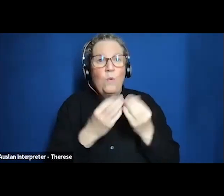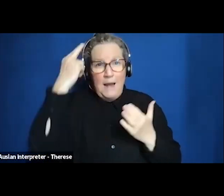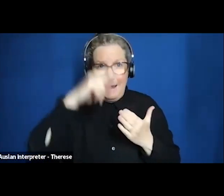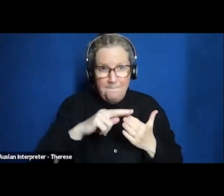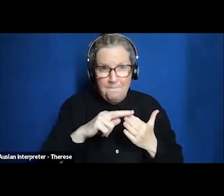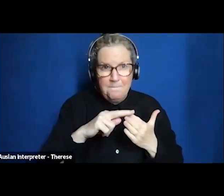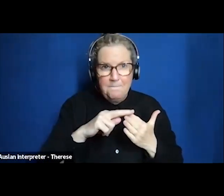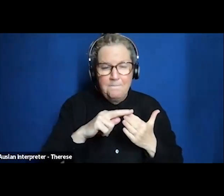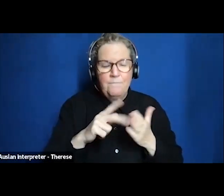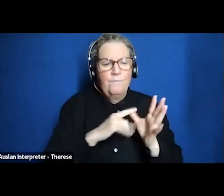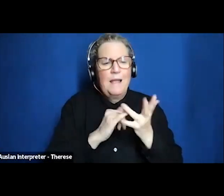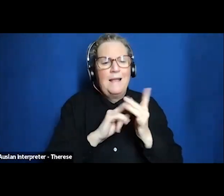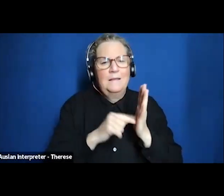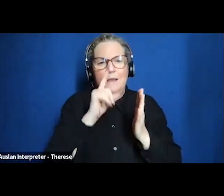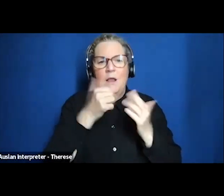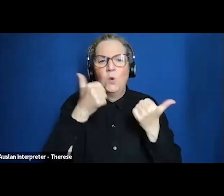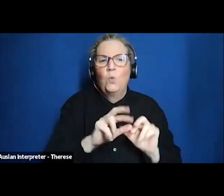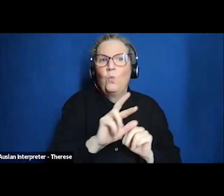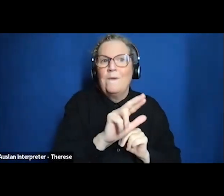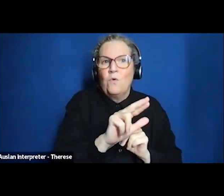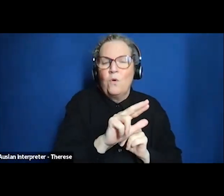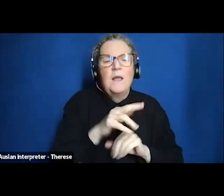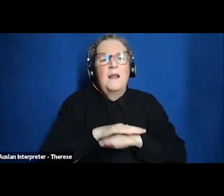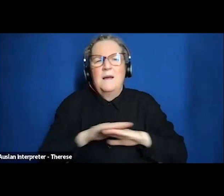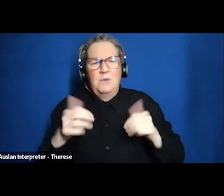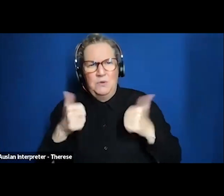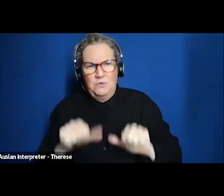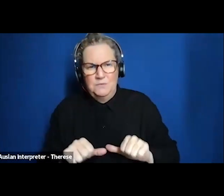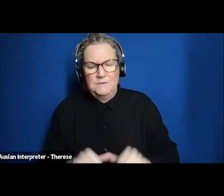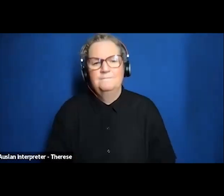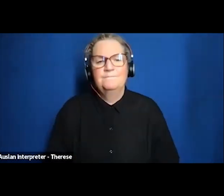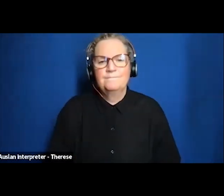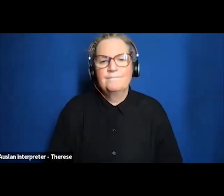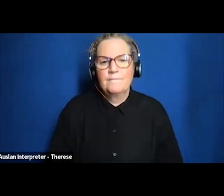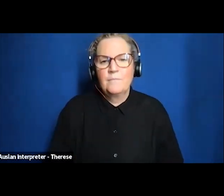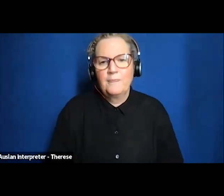Data Asset can be used for and what it can’t be used for. The Council